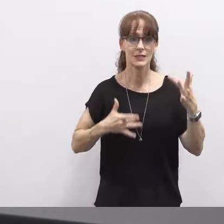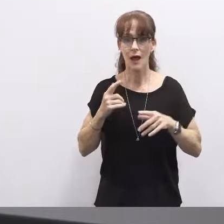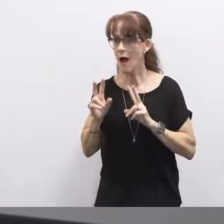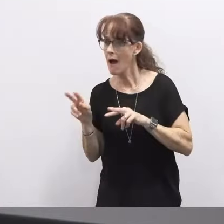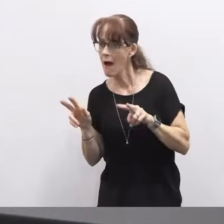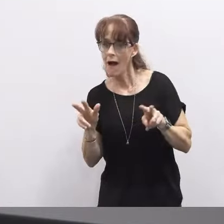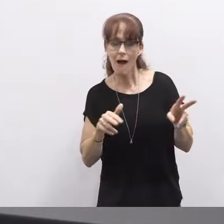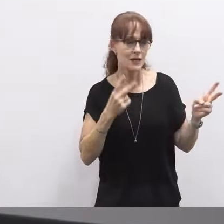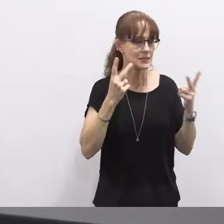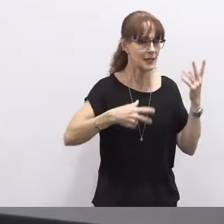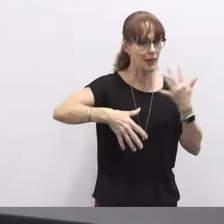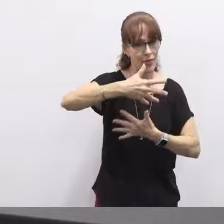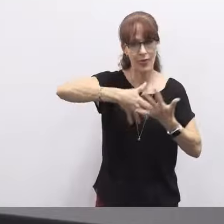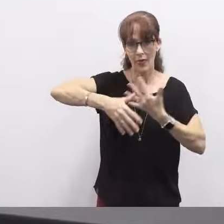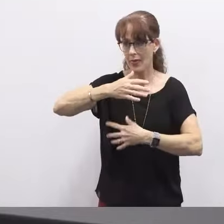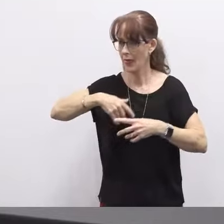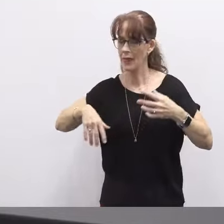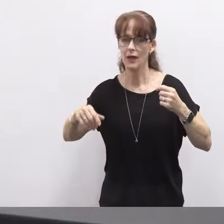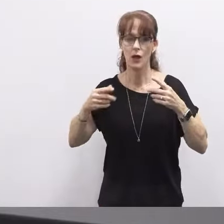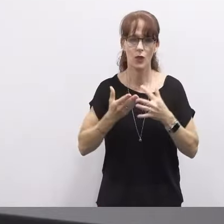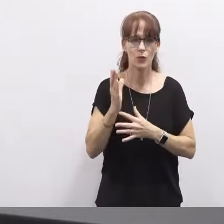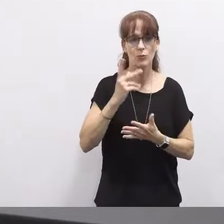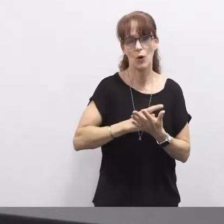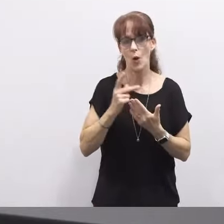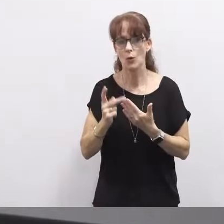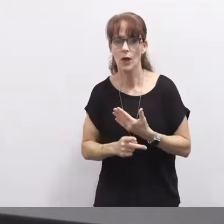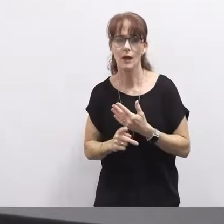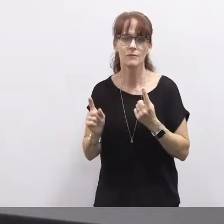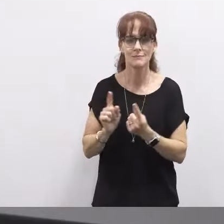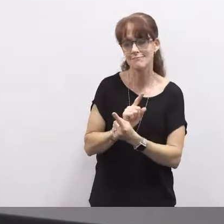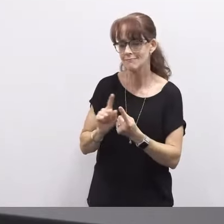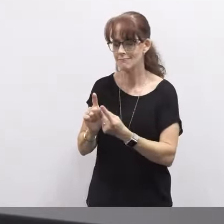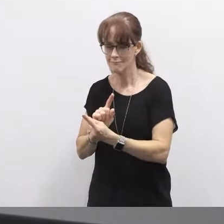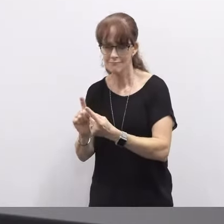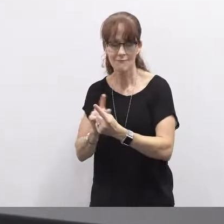and see other students who were there who have been through the programs at whatever school they were at.